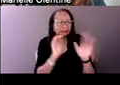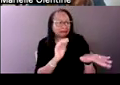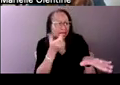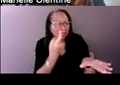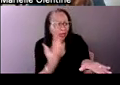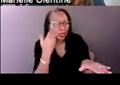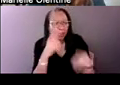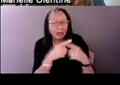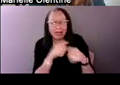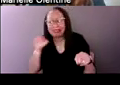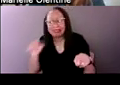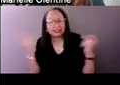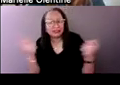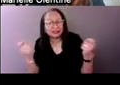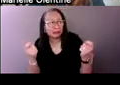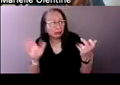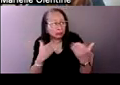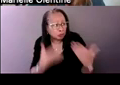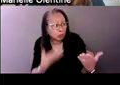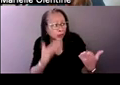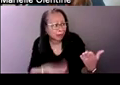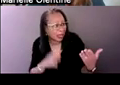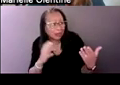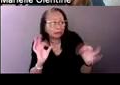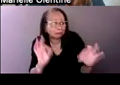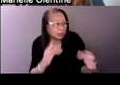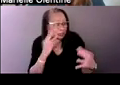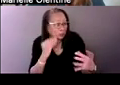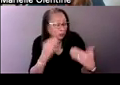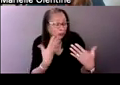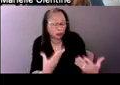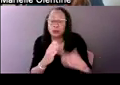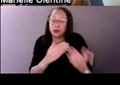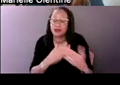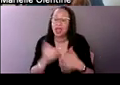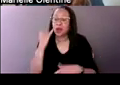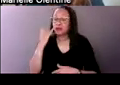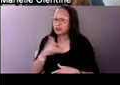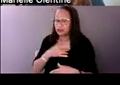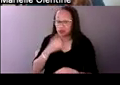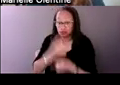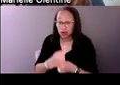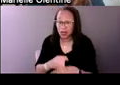comps or comparisons. You then follow examples of your comps. There are other strategies, too. You can ask your friends; you